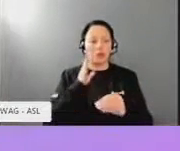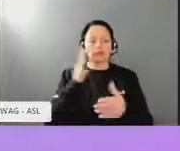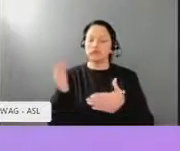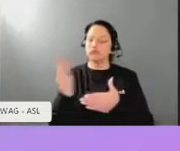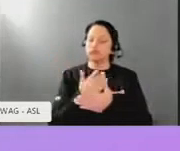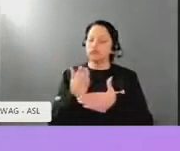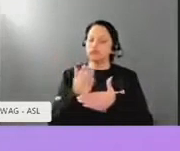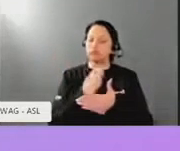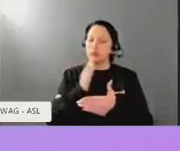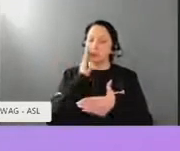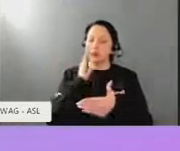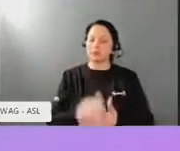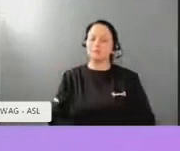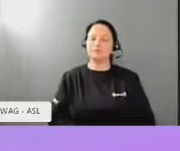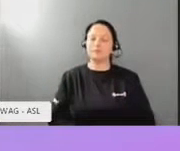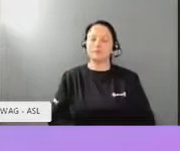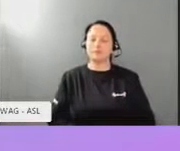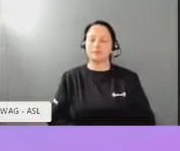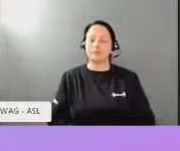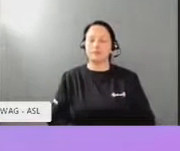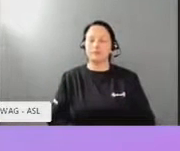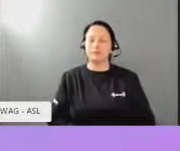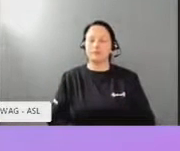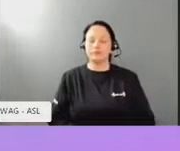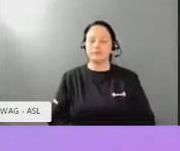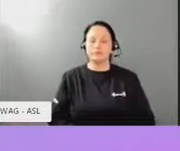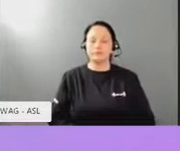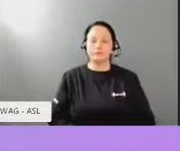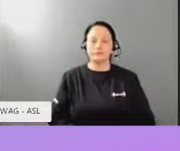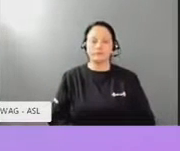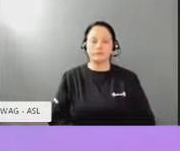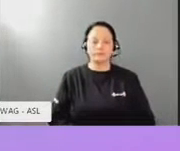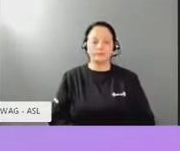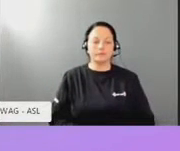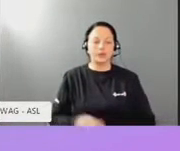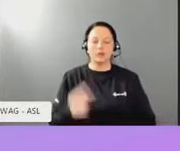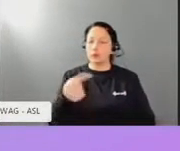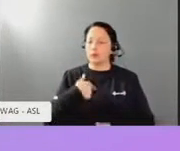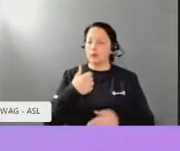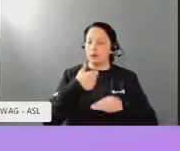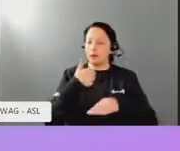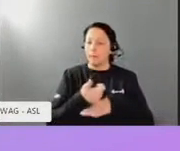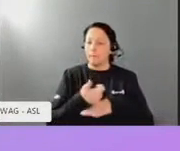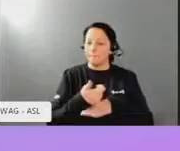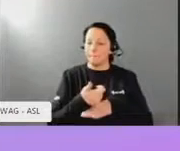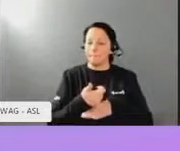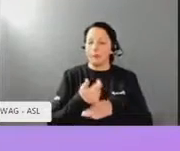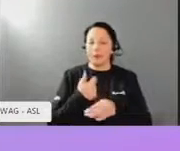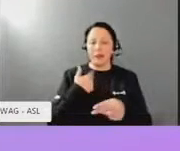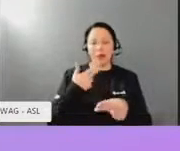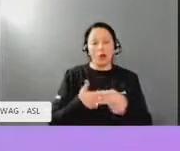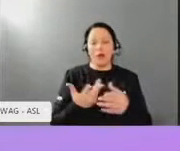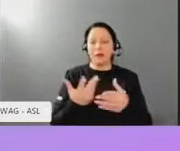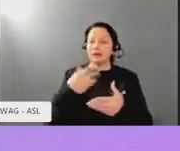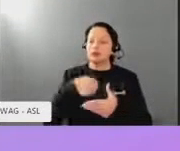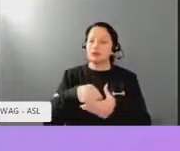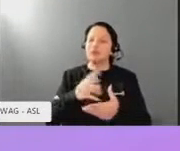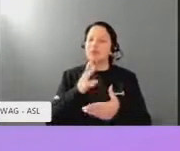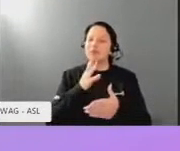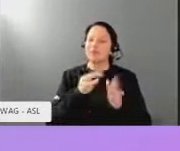zero period based on where you stand, with that number, puts you on a scale. Again I've put together these past